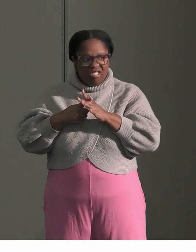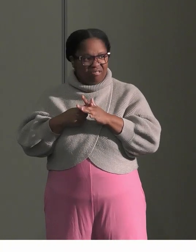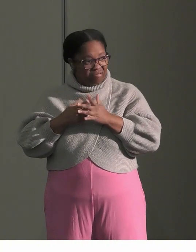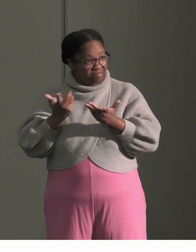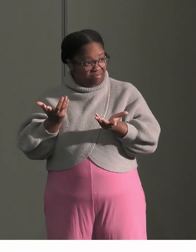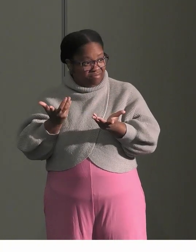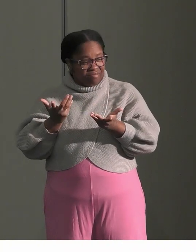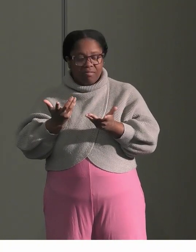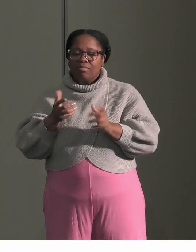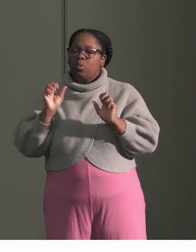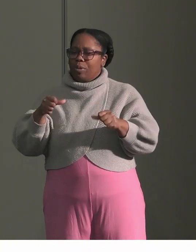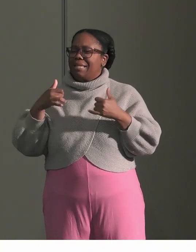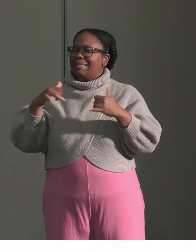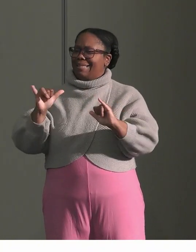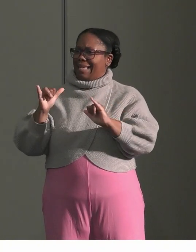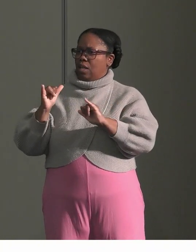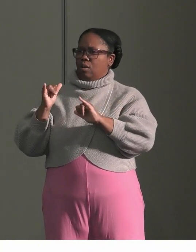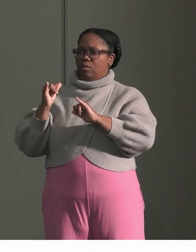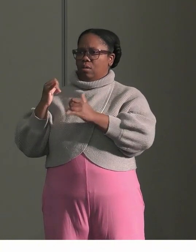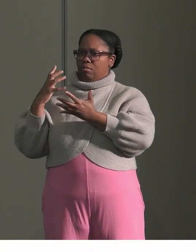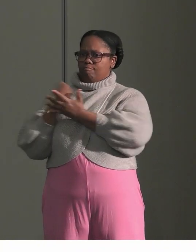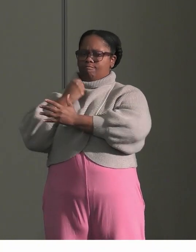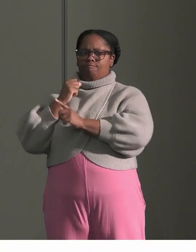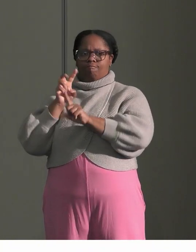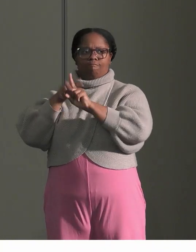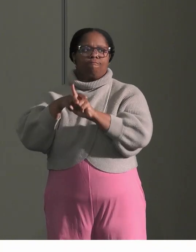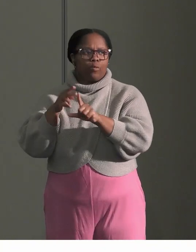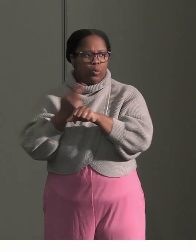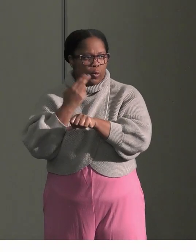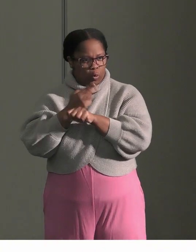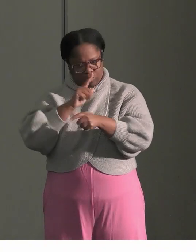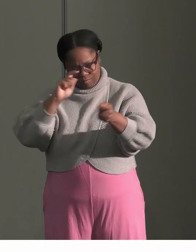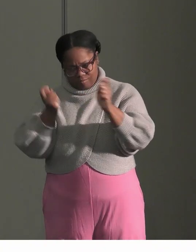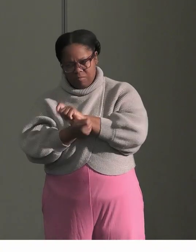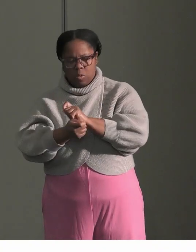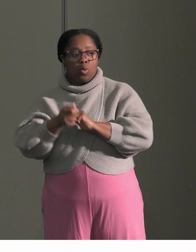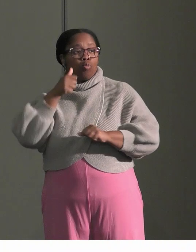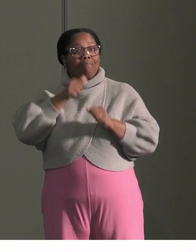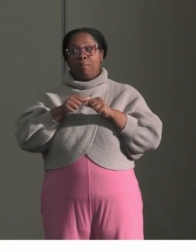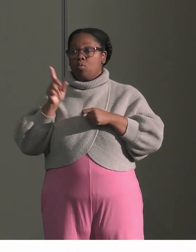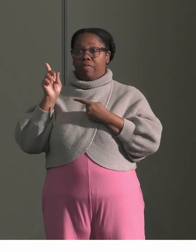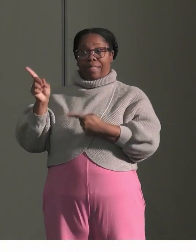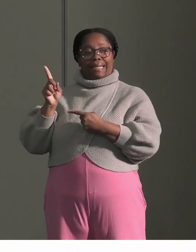We could still do something with that. And so, remembering this is not everything this is not